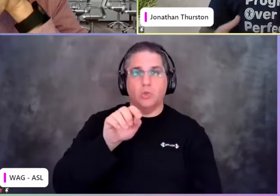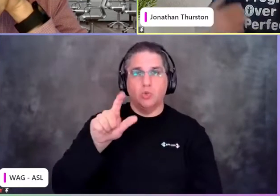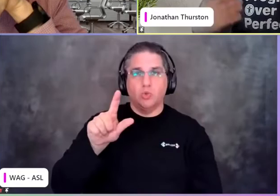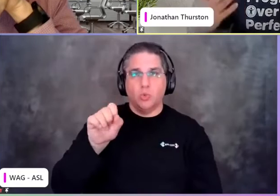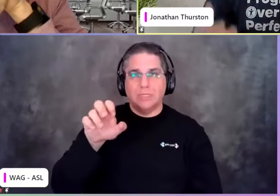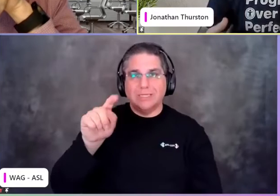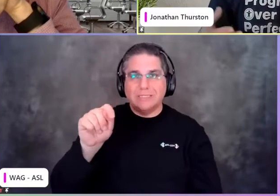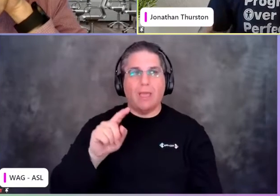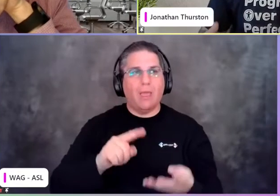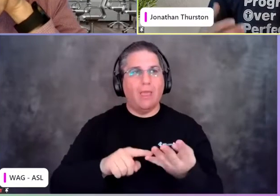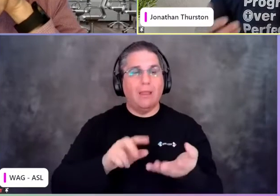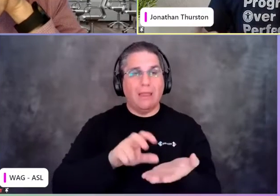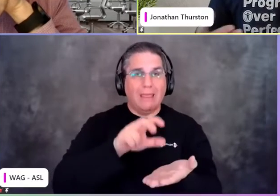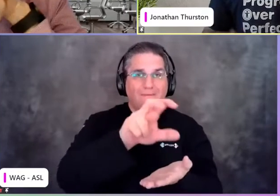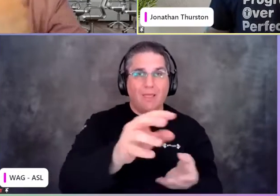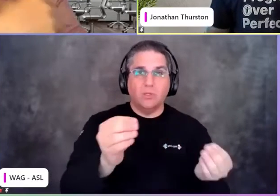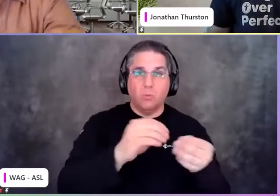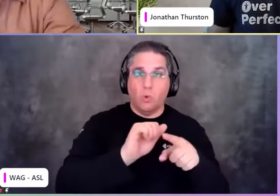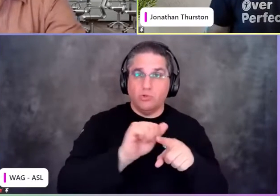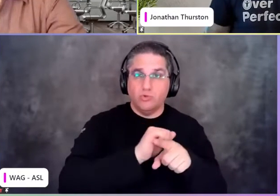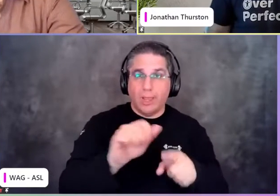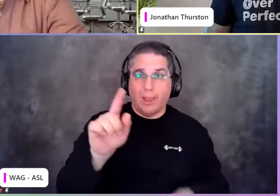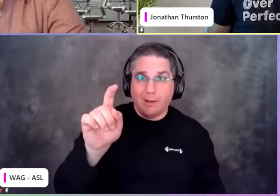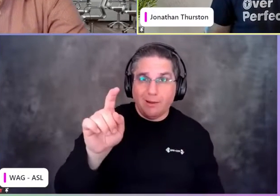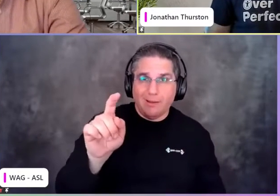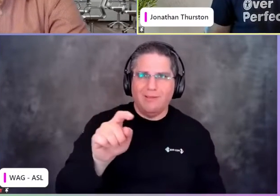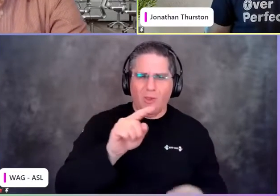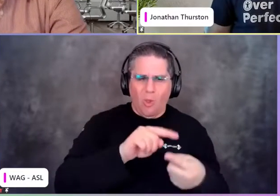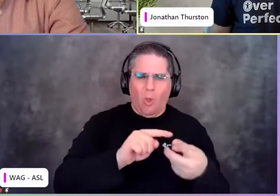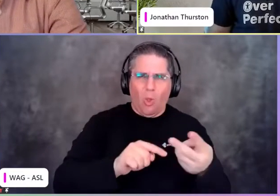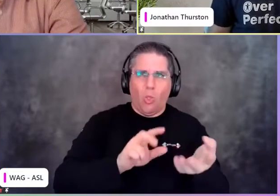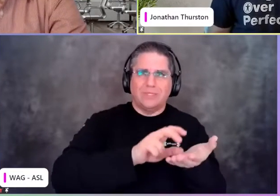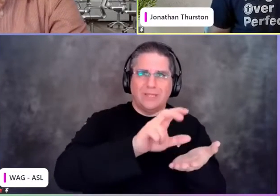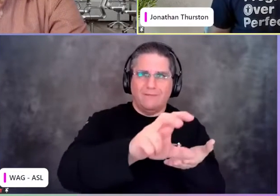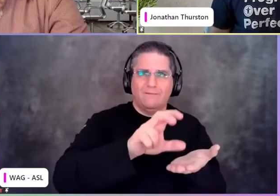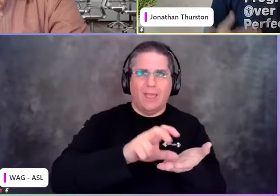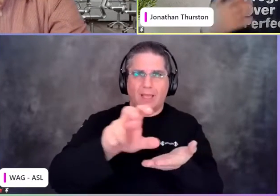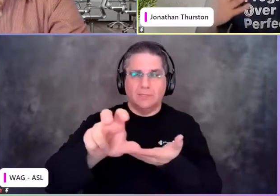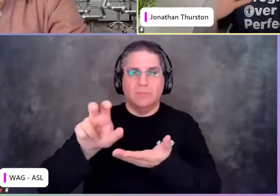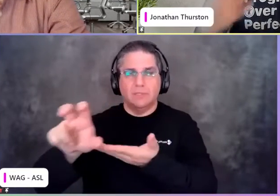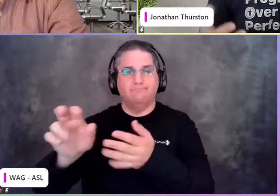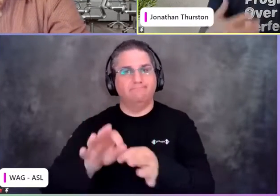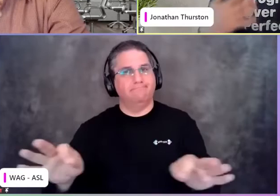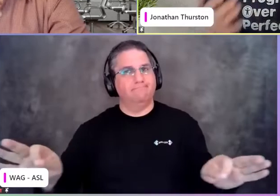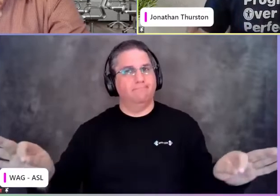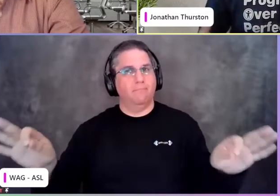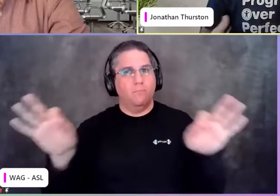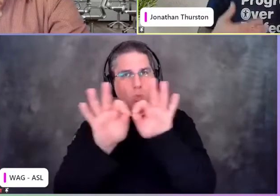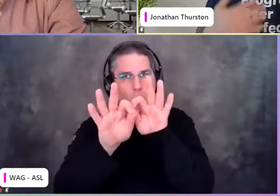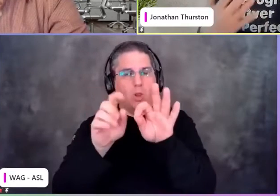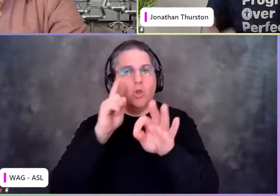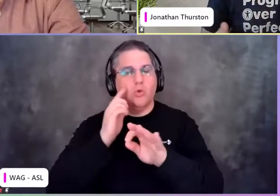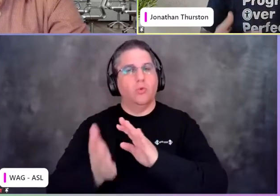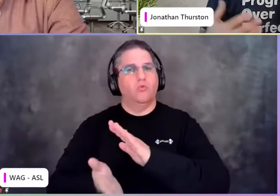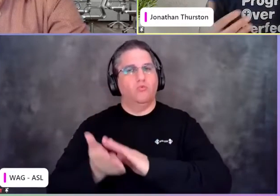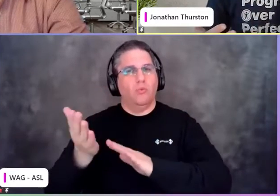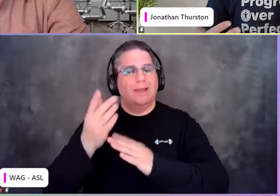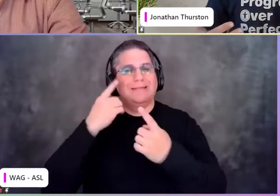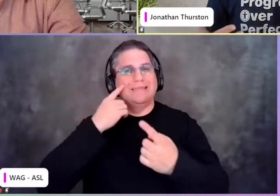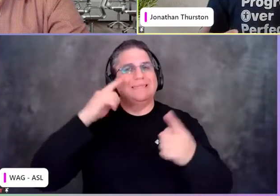team. Investing in the community, investing in tool sets, investing in training, I can go on and and on and